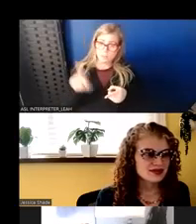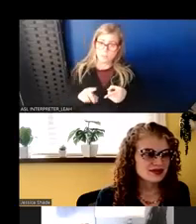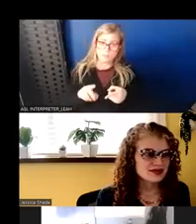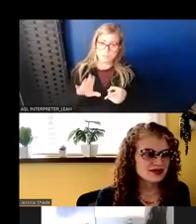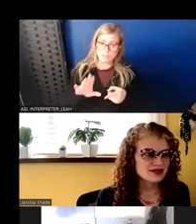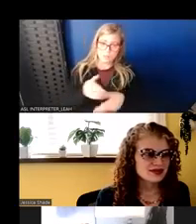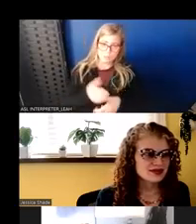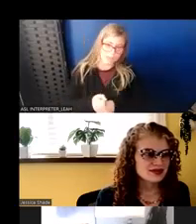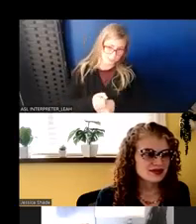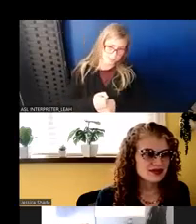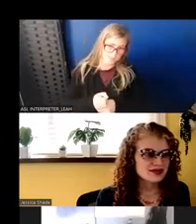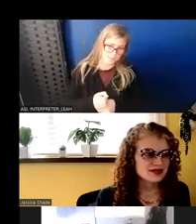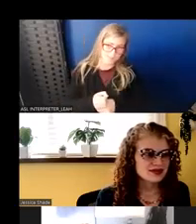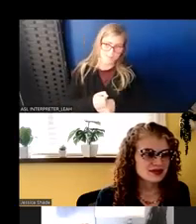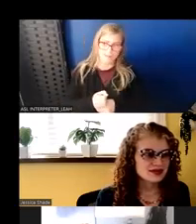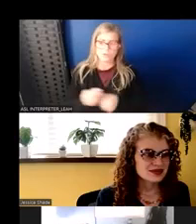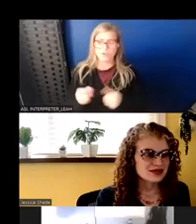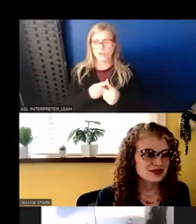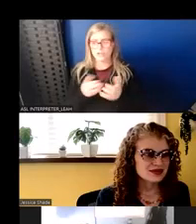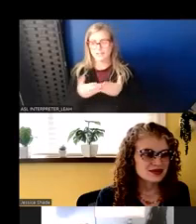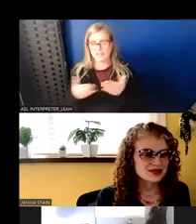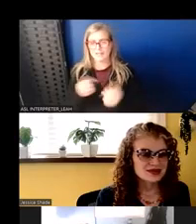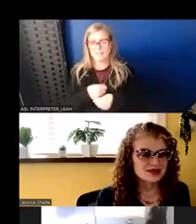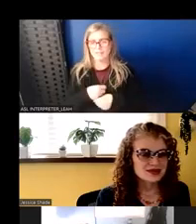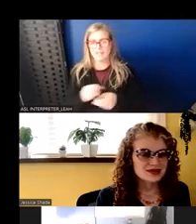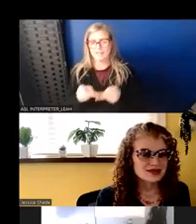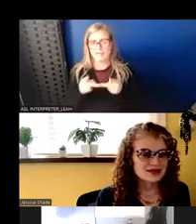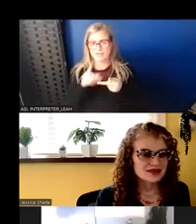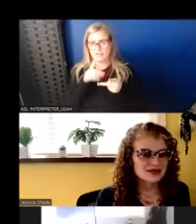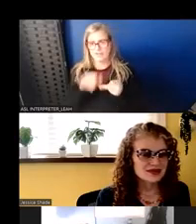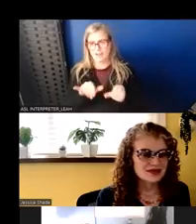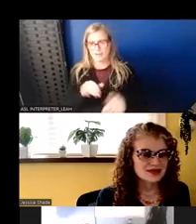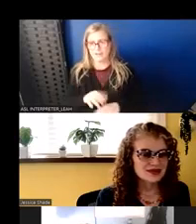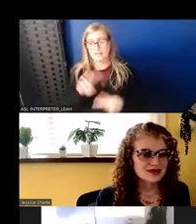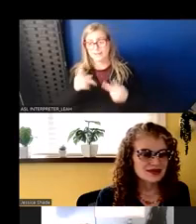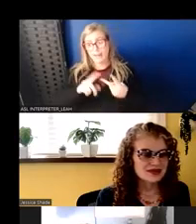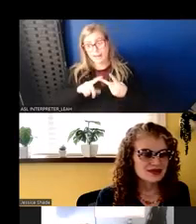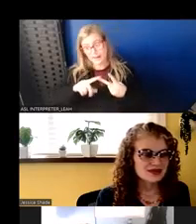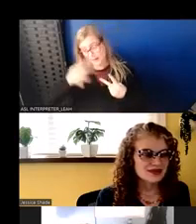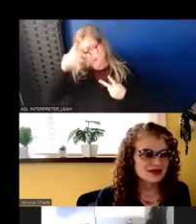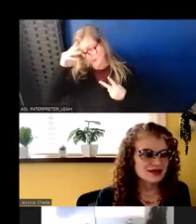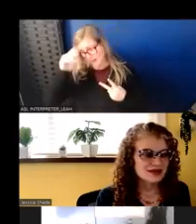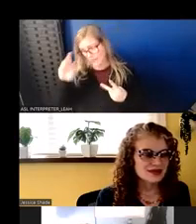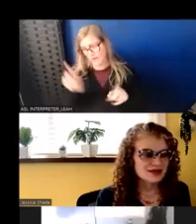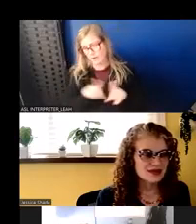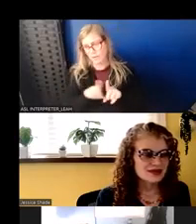So the first thing is make space for it. The second is then think about what are little ways that you can add